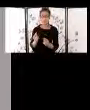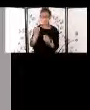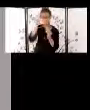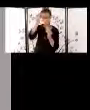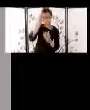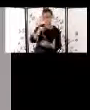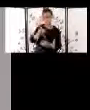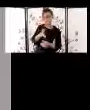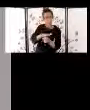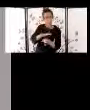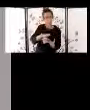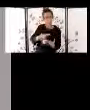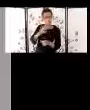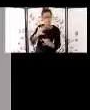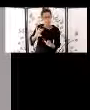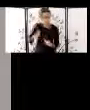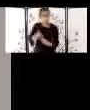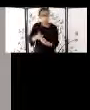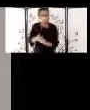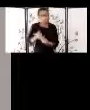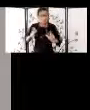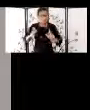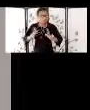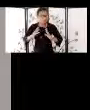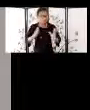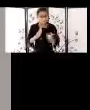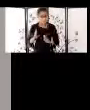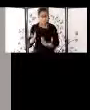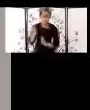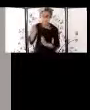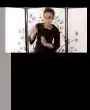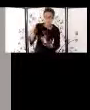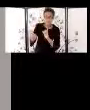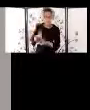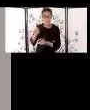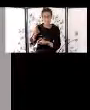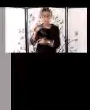are just some examples. Also keep in mind, that I am only one person